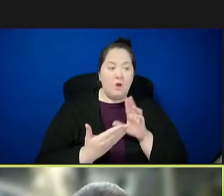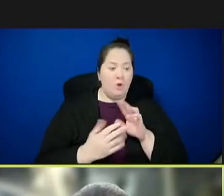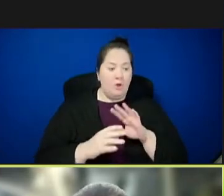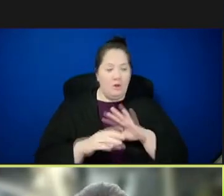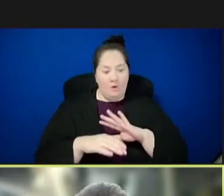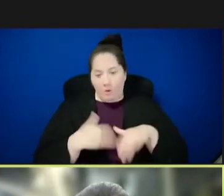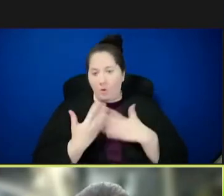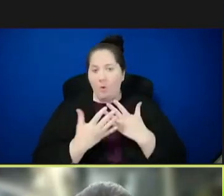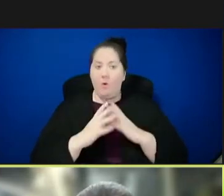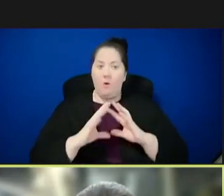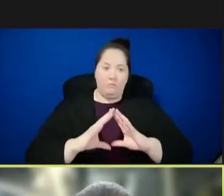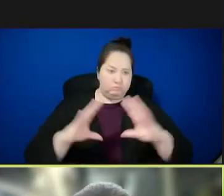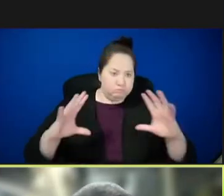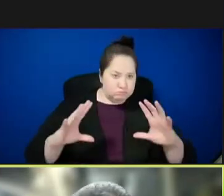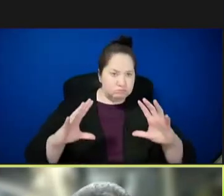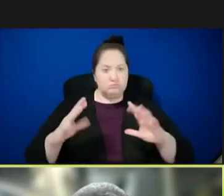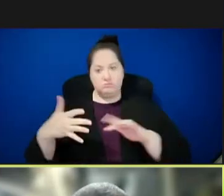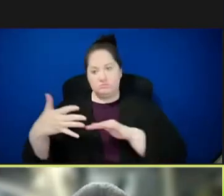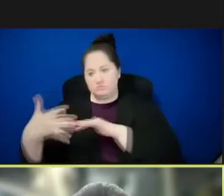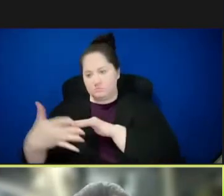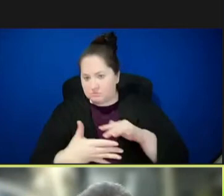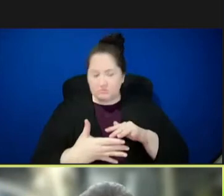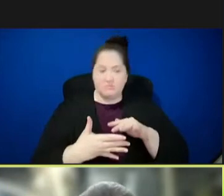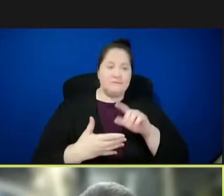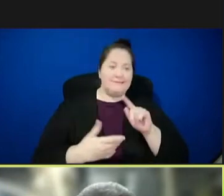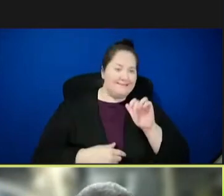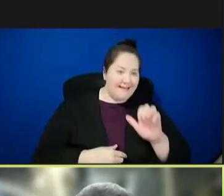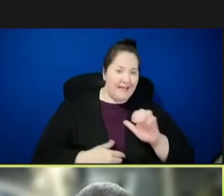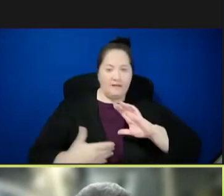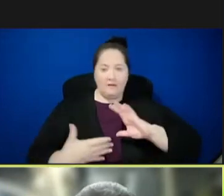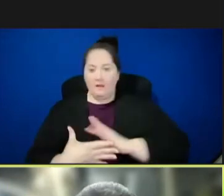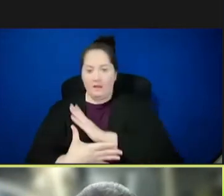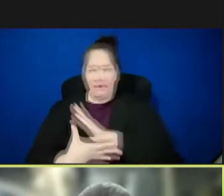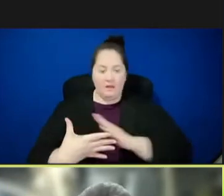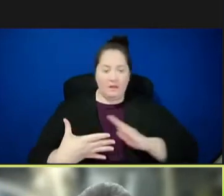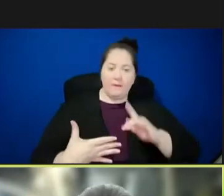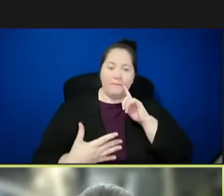development or clinical development continuum, but looking at very specific components within